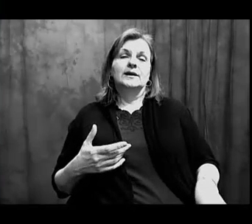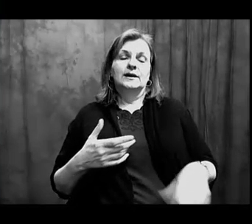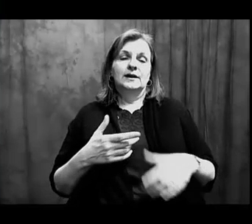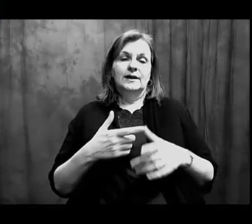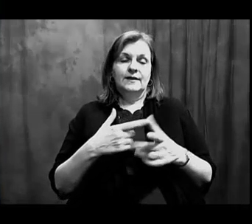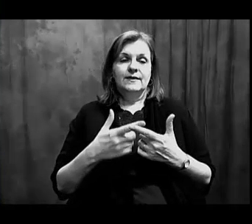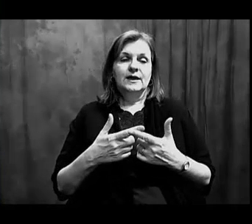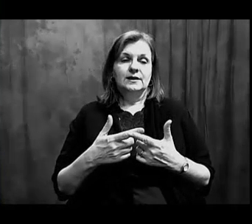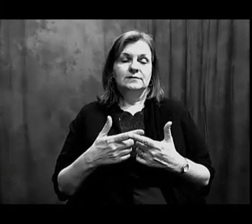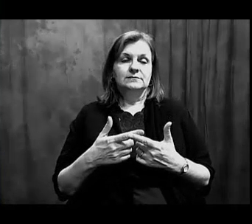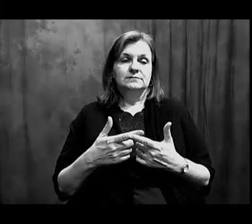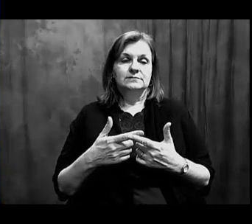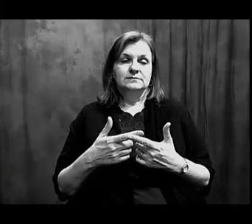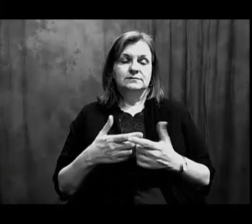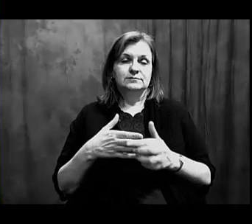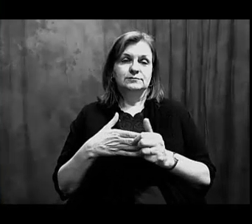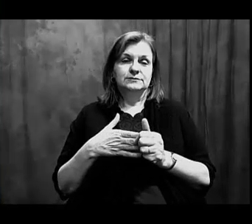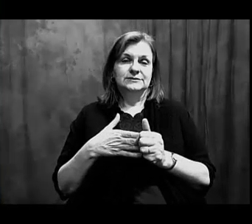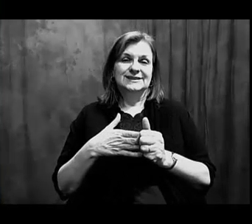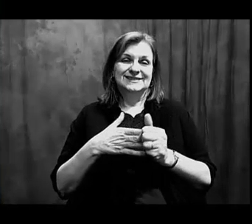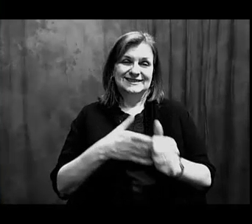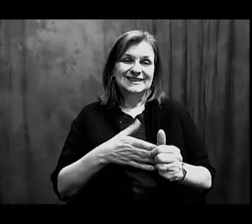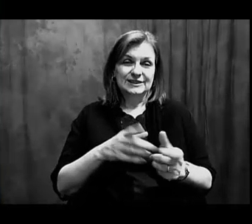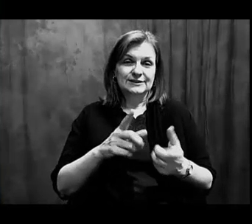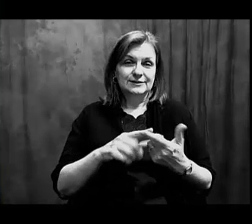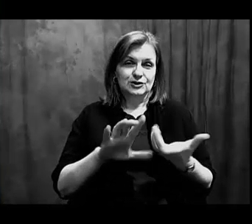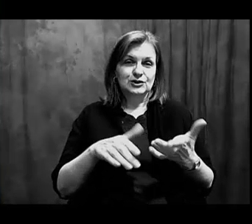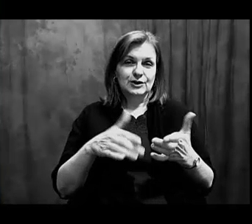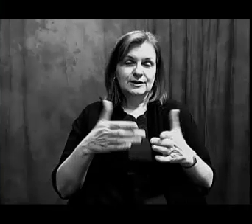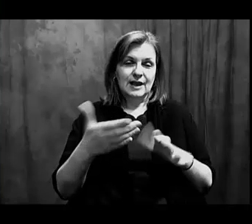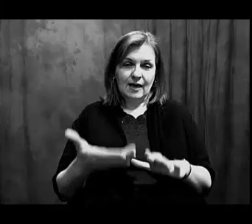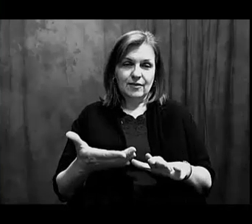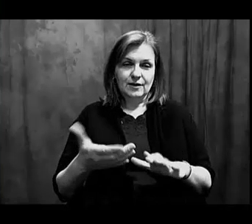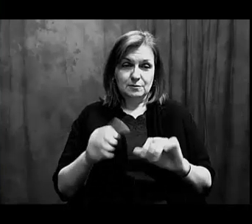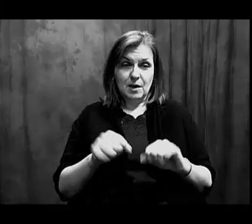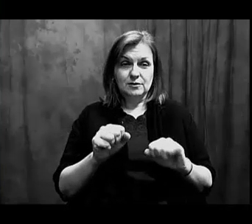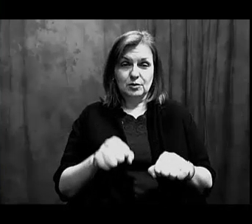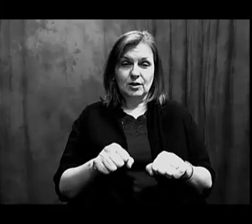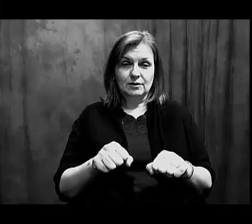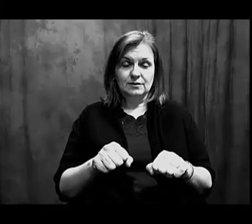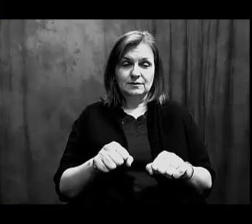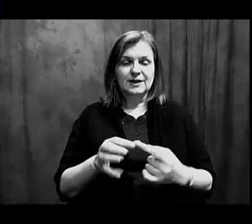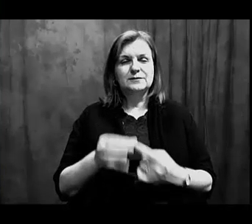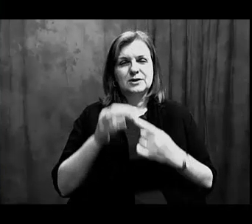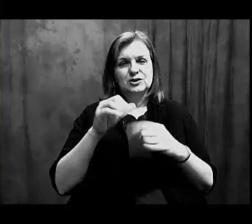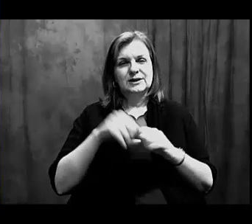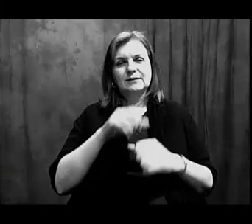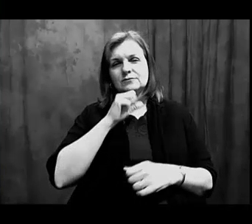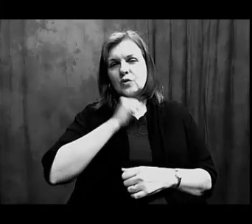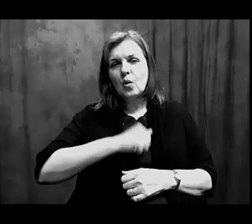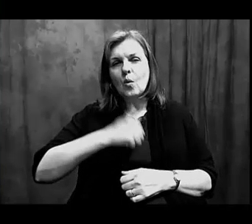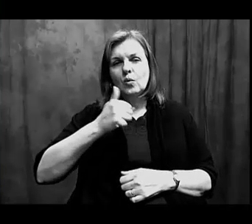debilitating and possible death associated with this illness particularly in the elderly